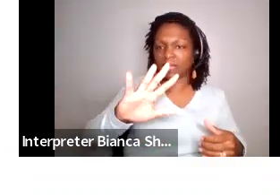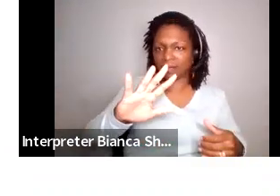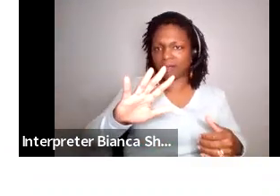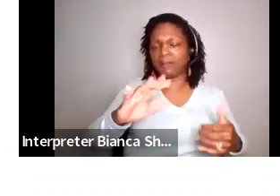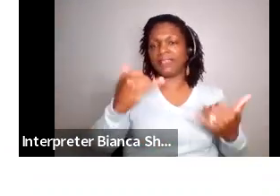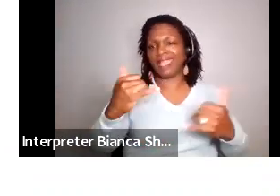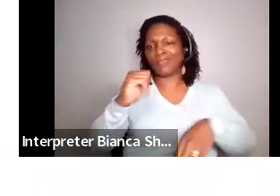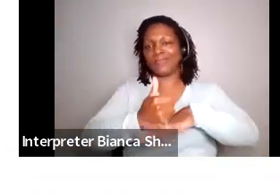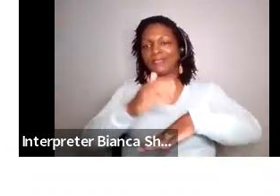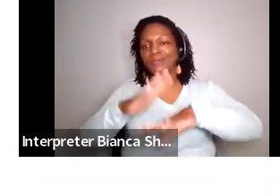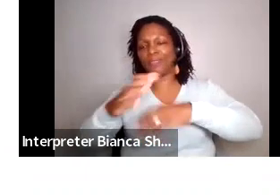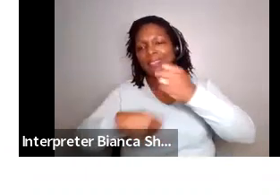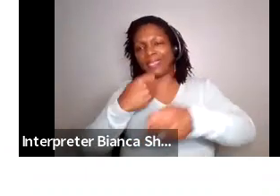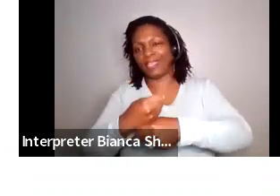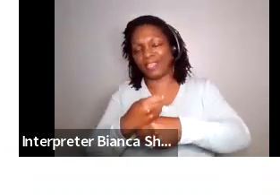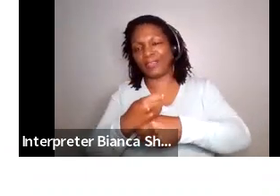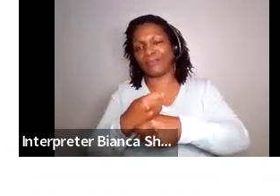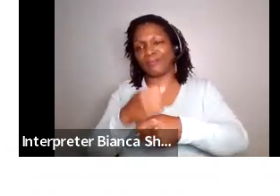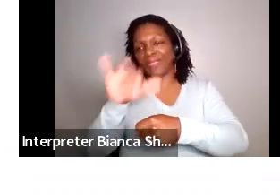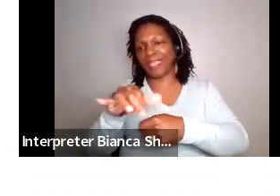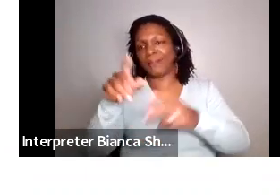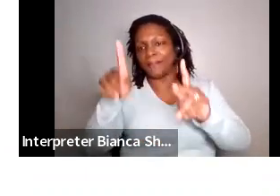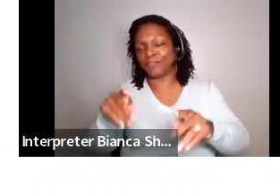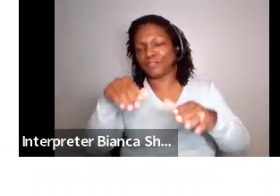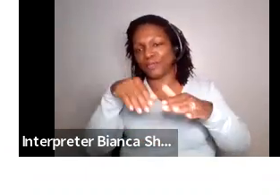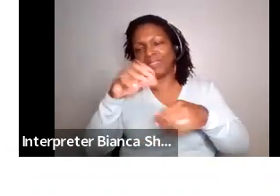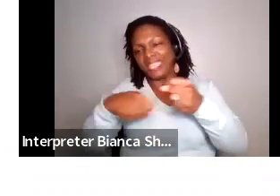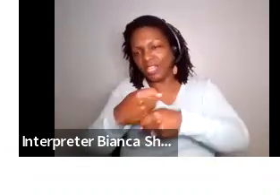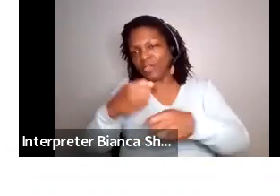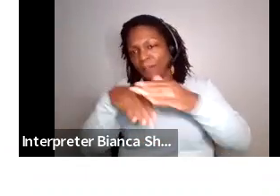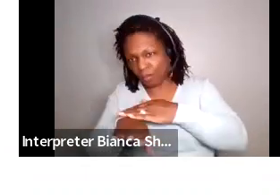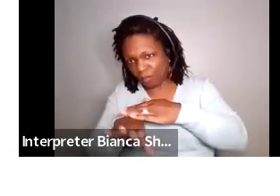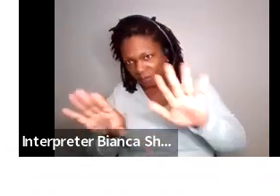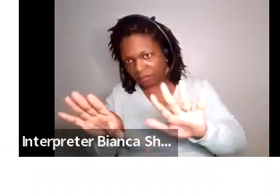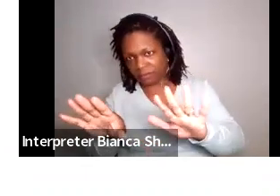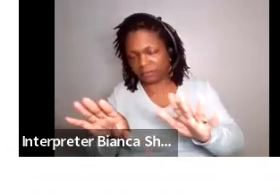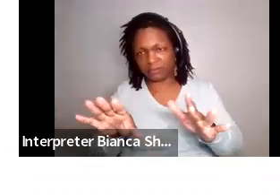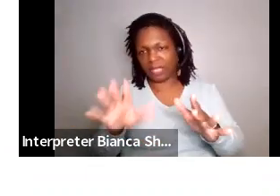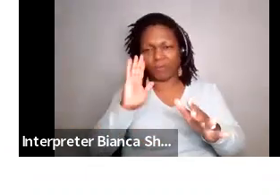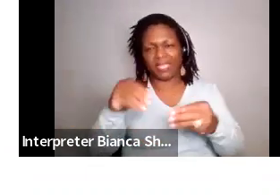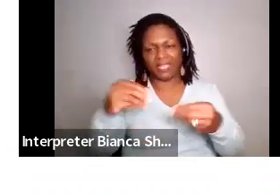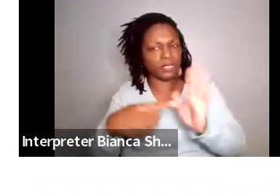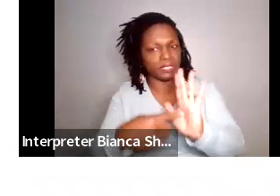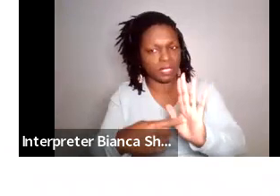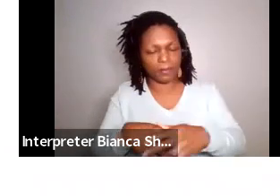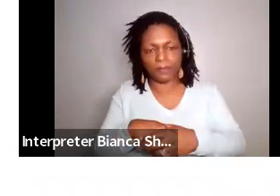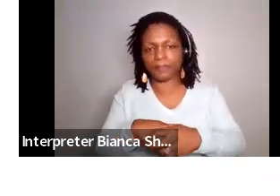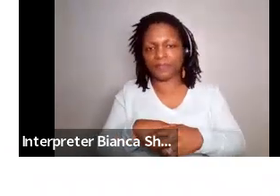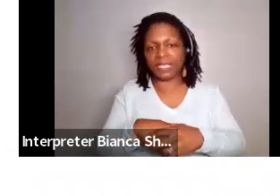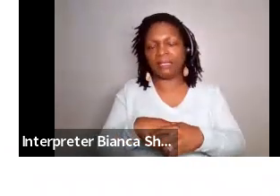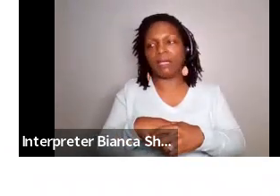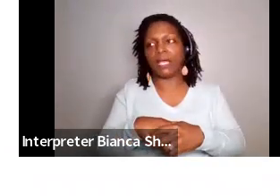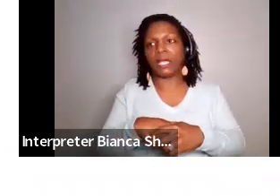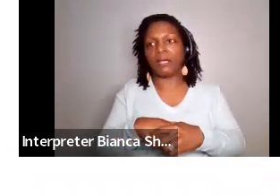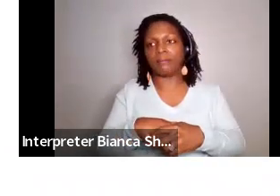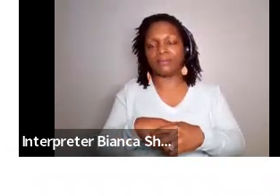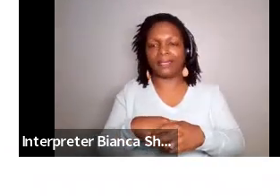Now it is based on the year an individual is born as an example of that, and i'm going to sort of date myself.